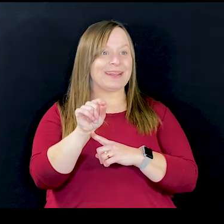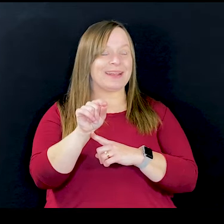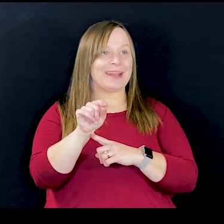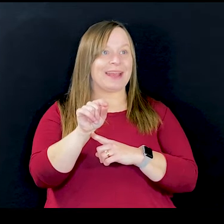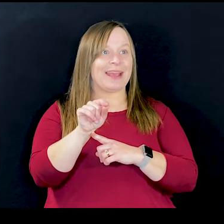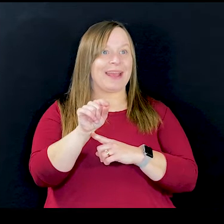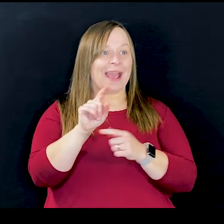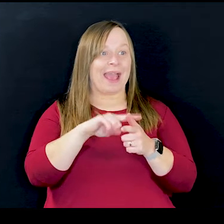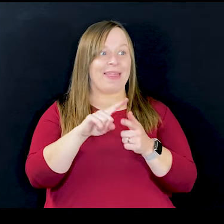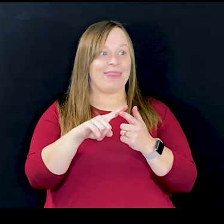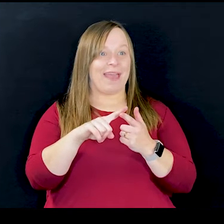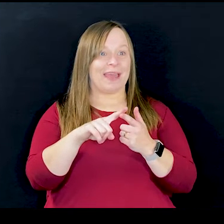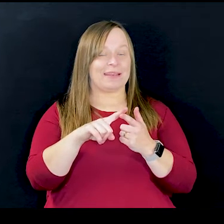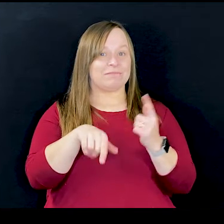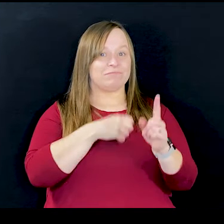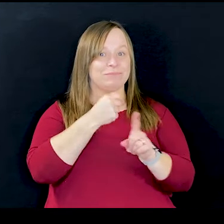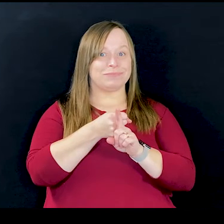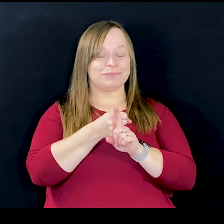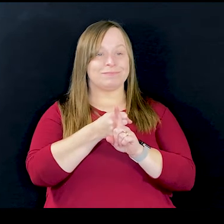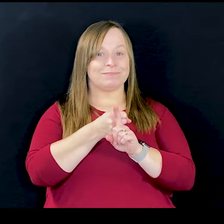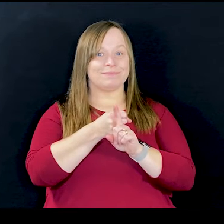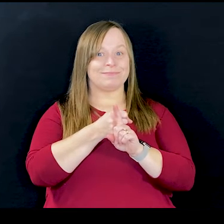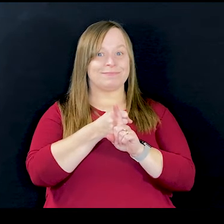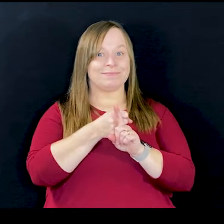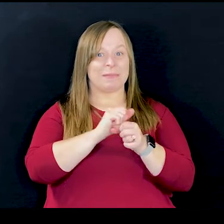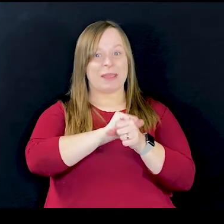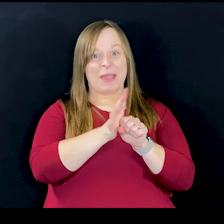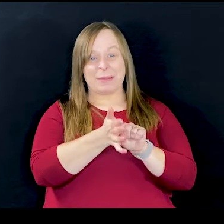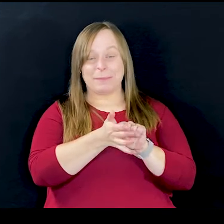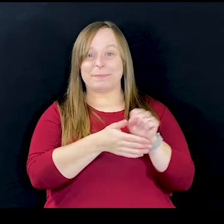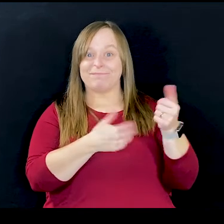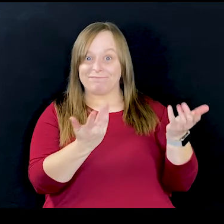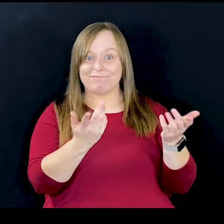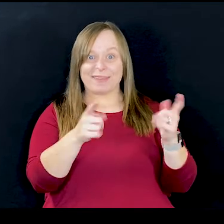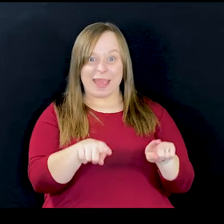And so we've all been impacted by the pandemic and COVID-19